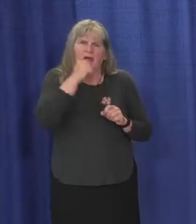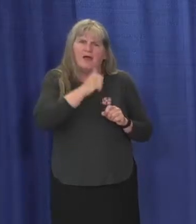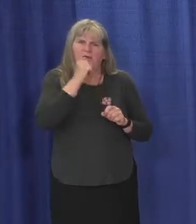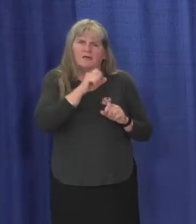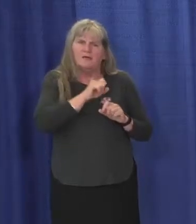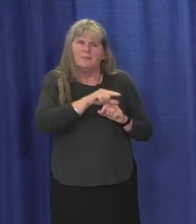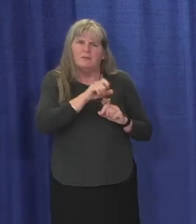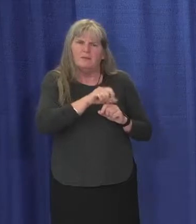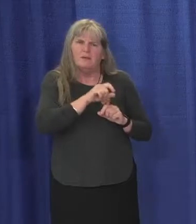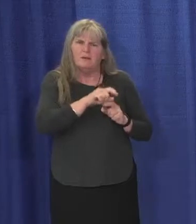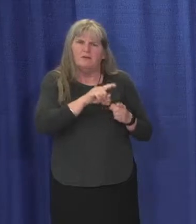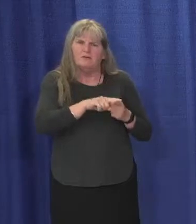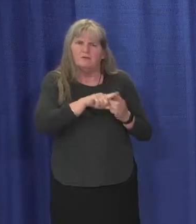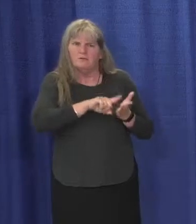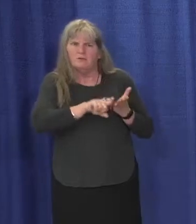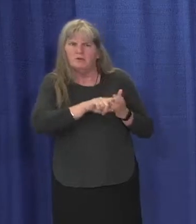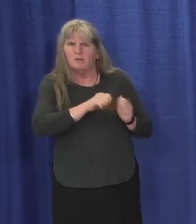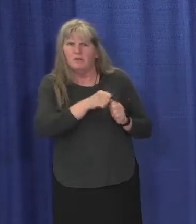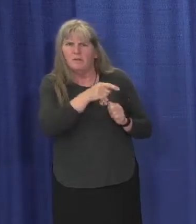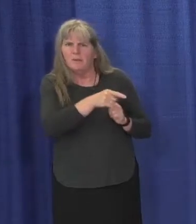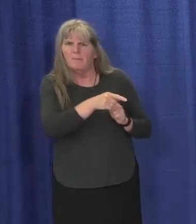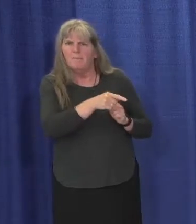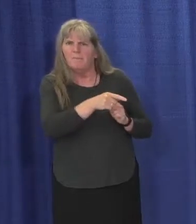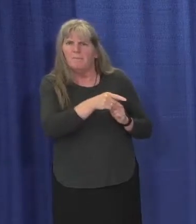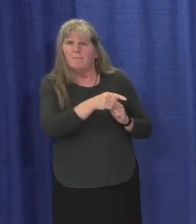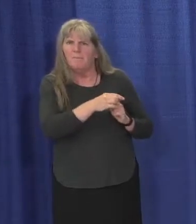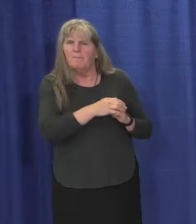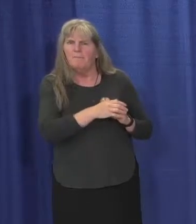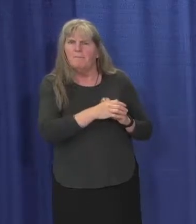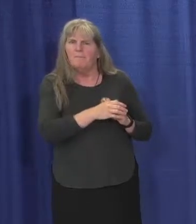And I believe it's daily and has